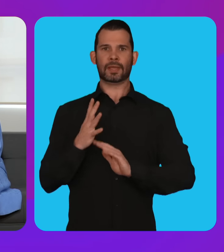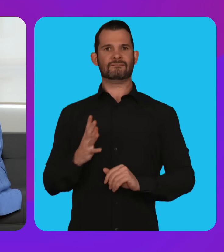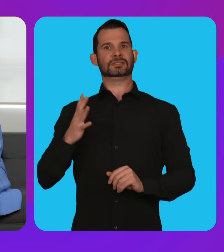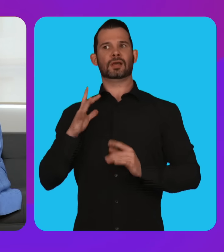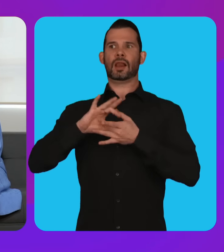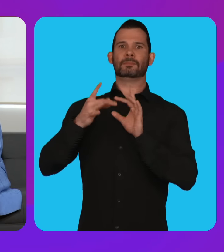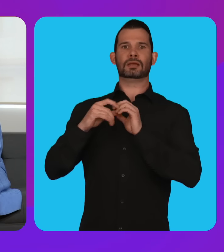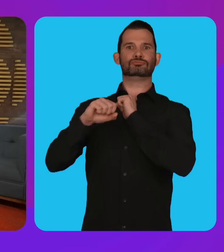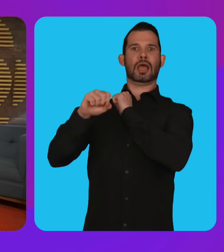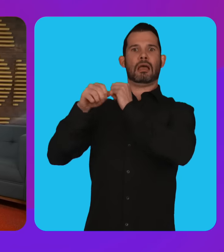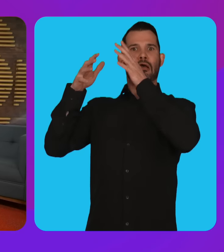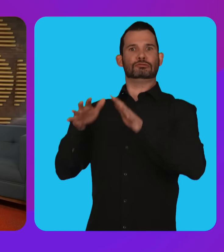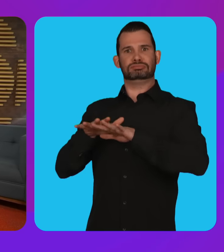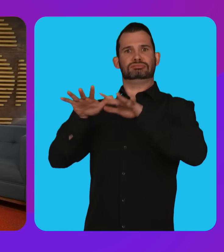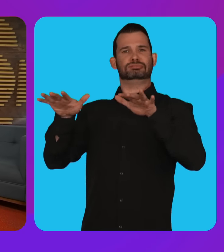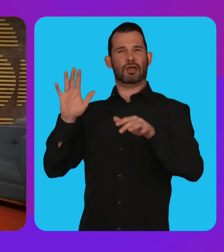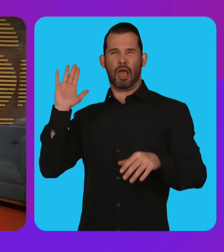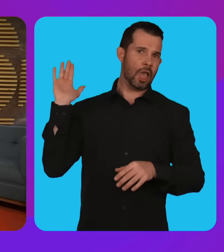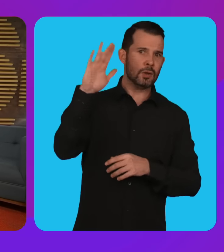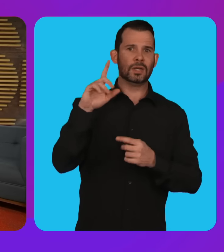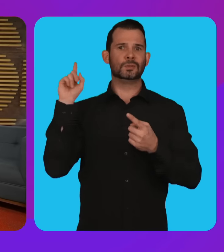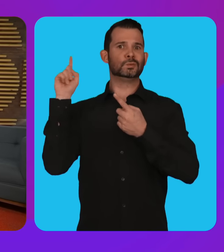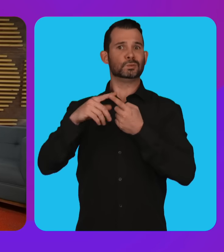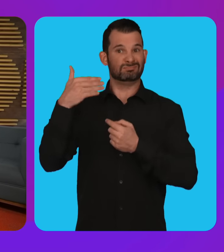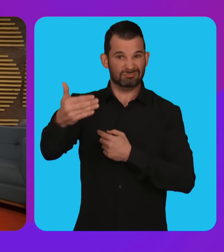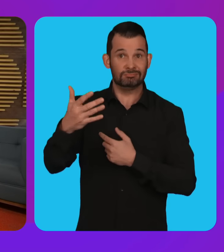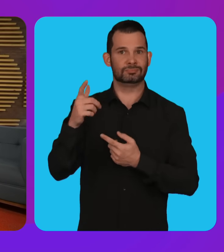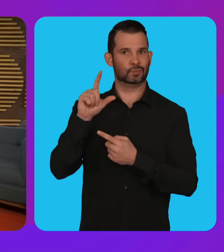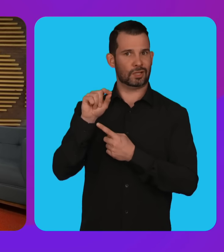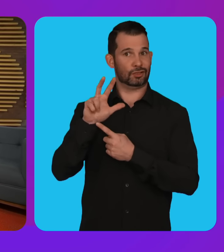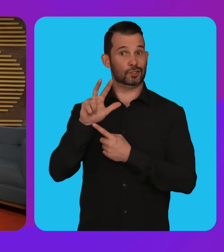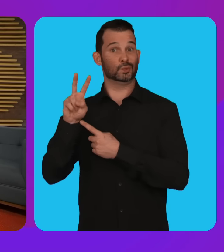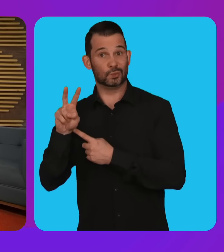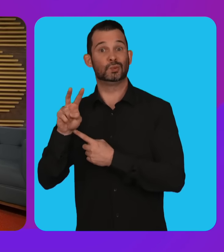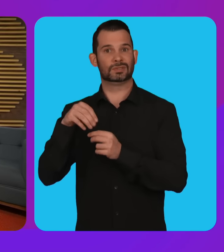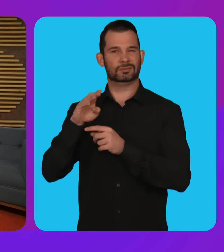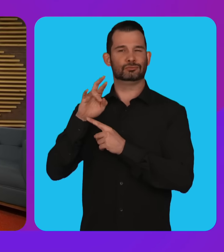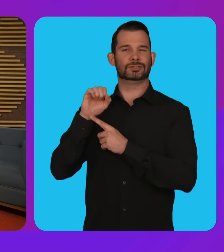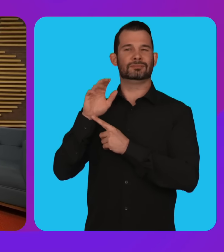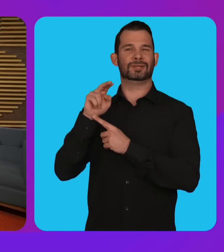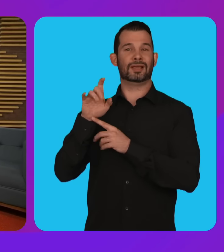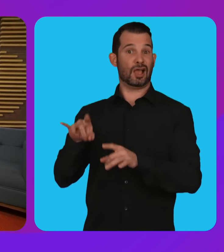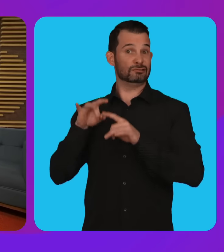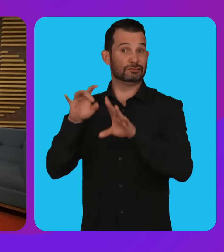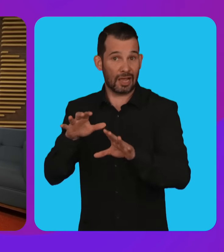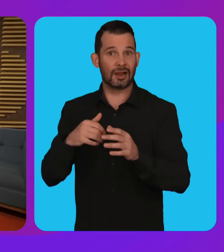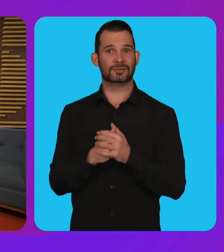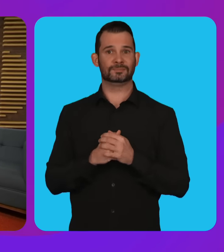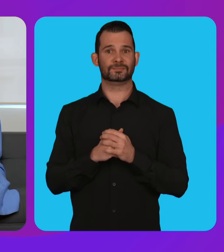would be the official Olympic broadcaster all the way through to 2032 in Brisbane, Australia.